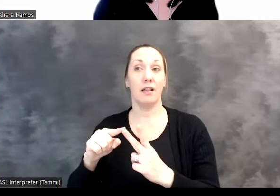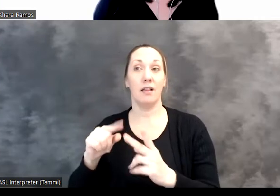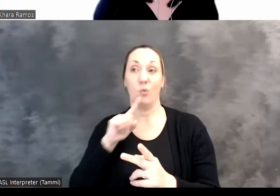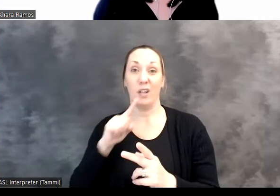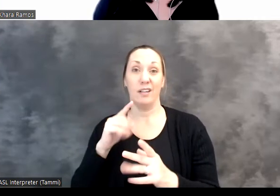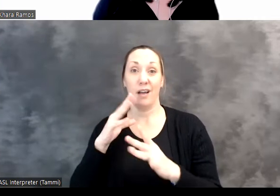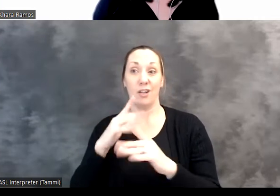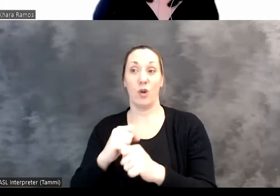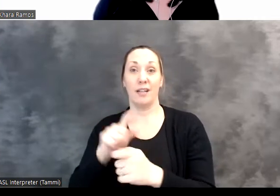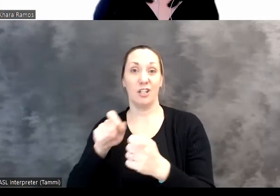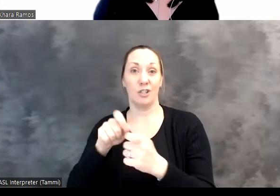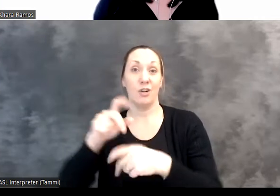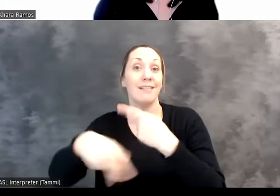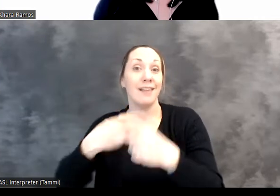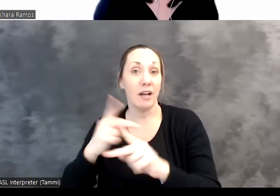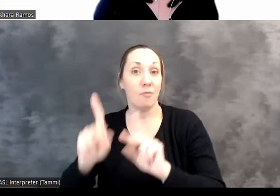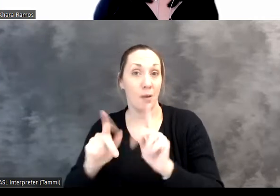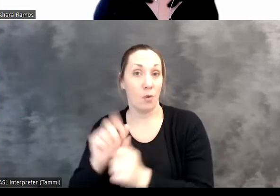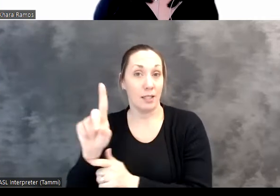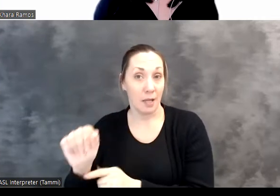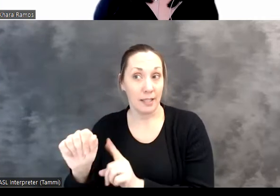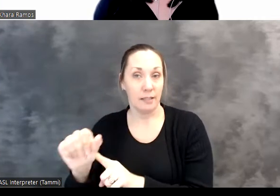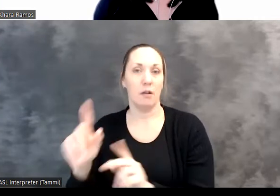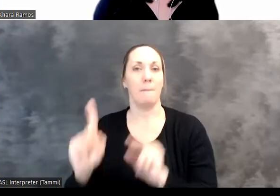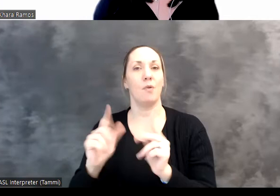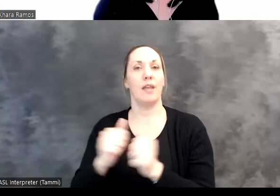of the studies, at least here in Seattle attract a